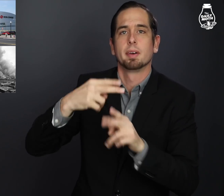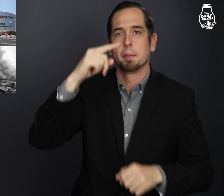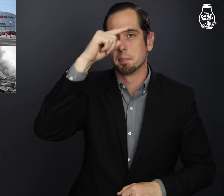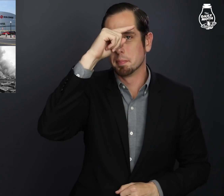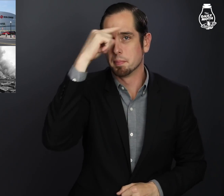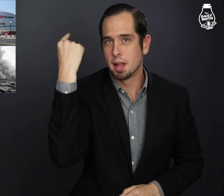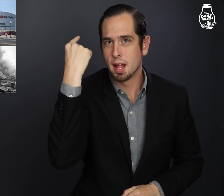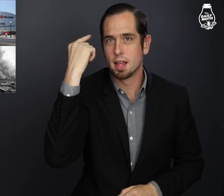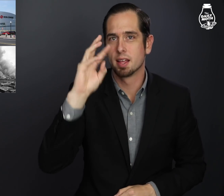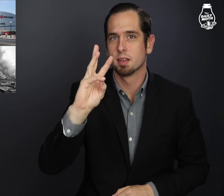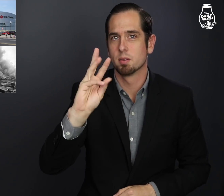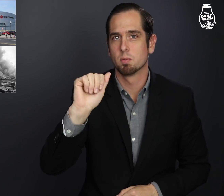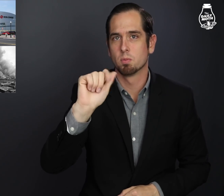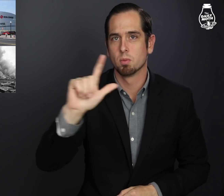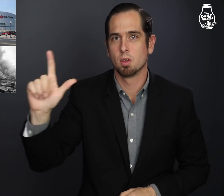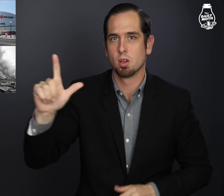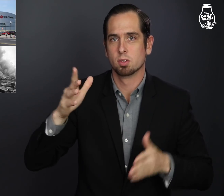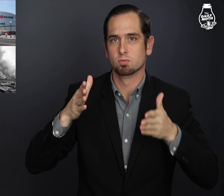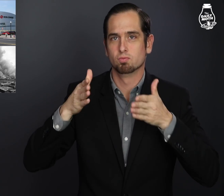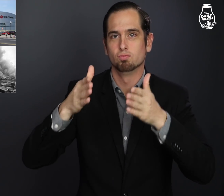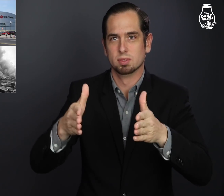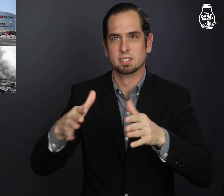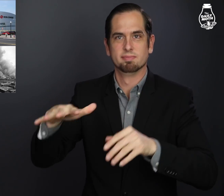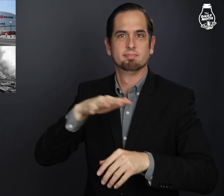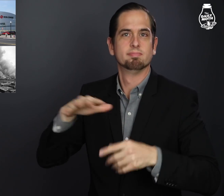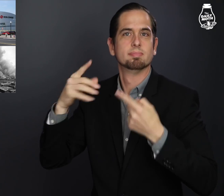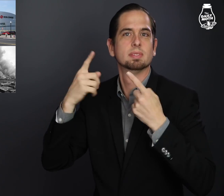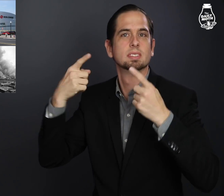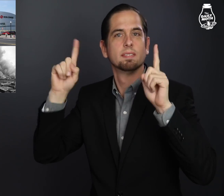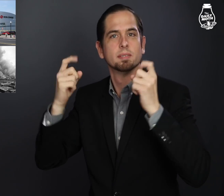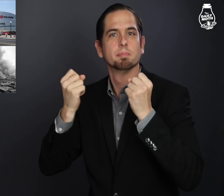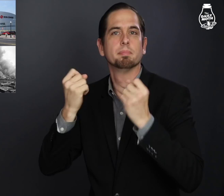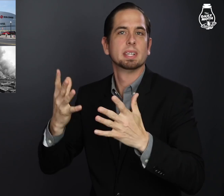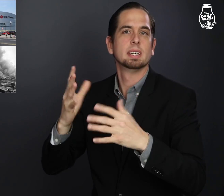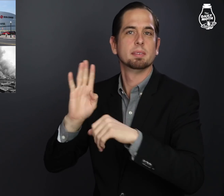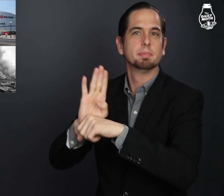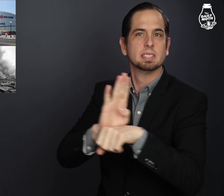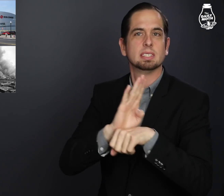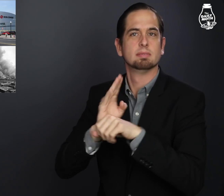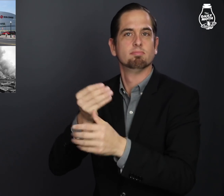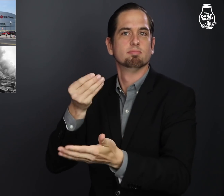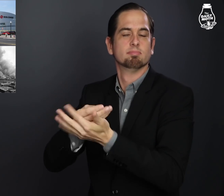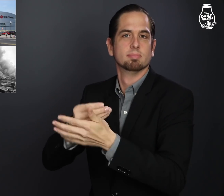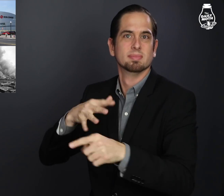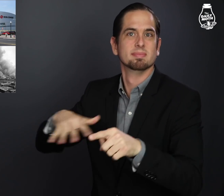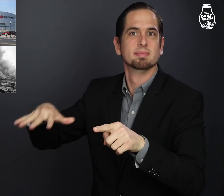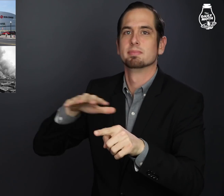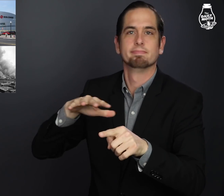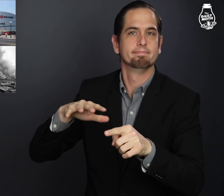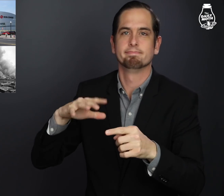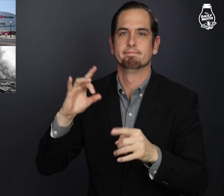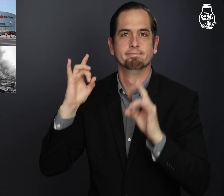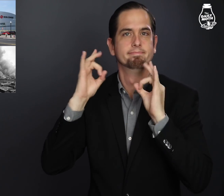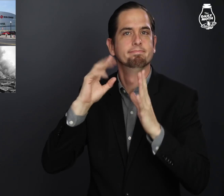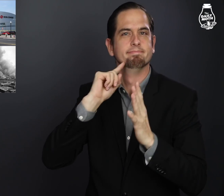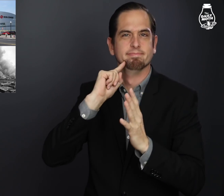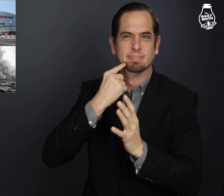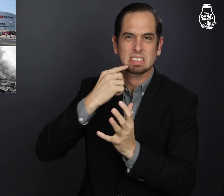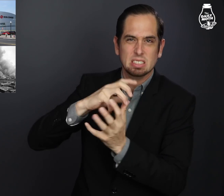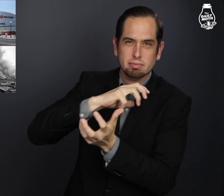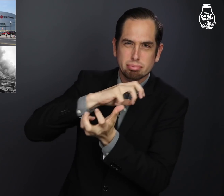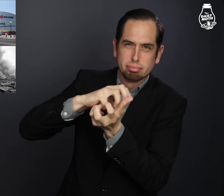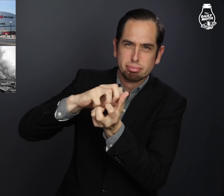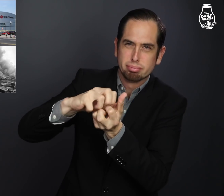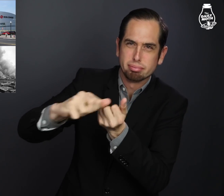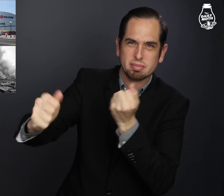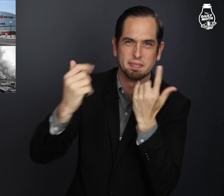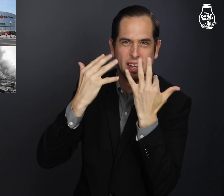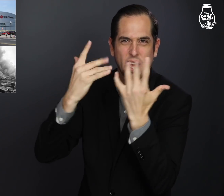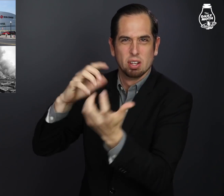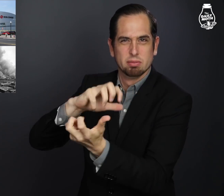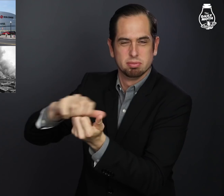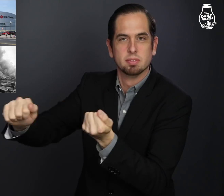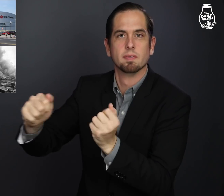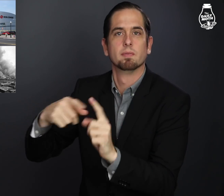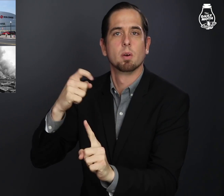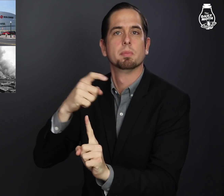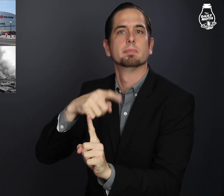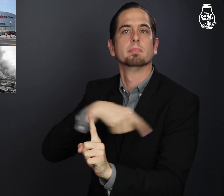as known as the "Black Wall Street," was destroyed by